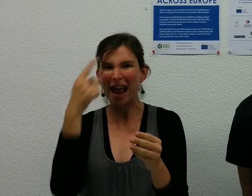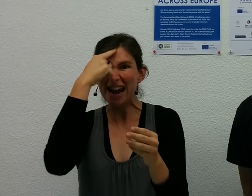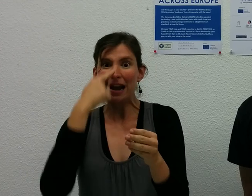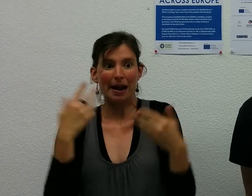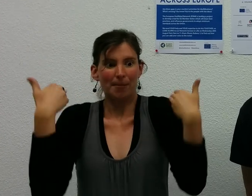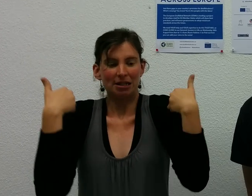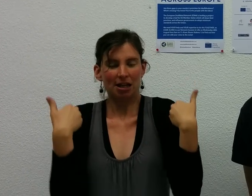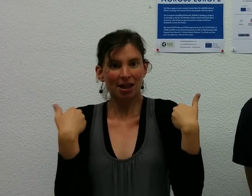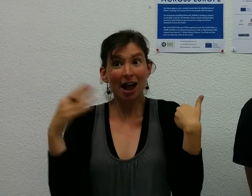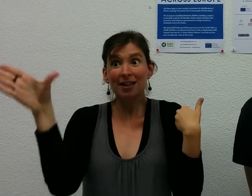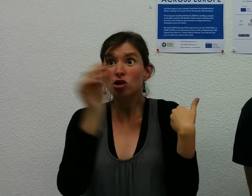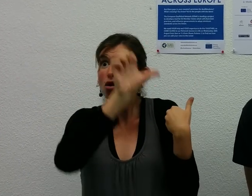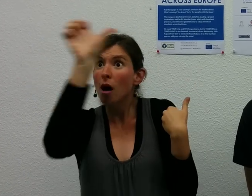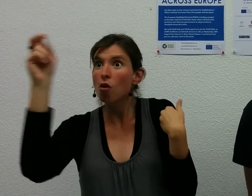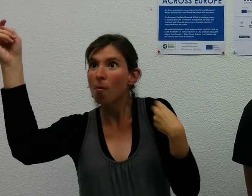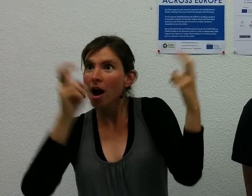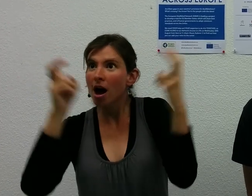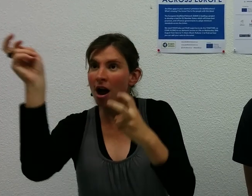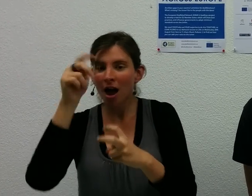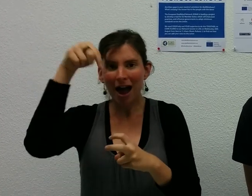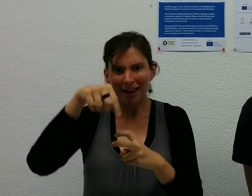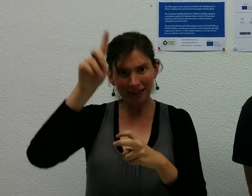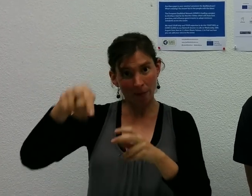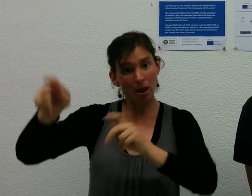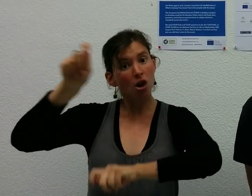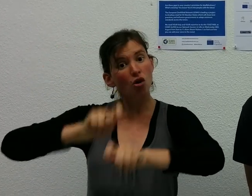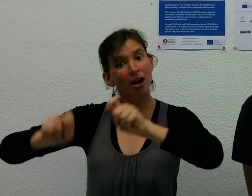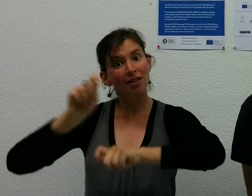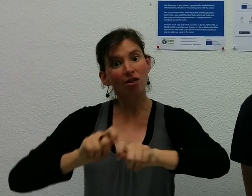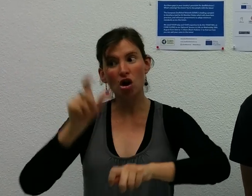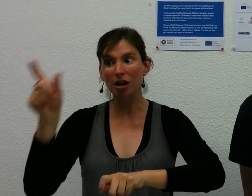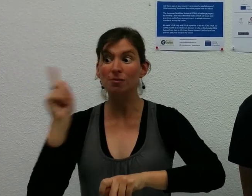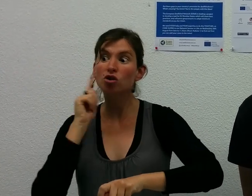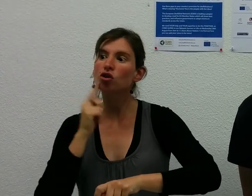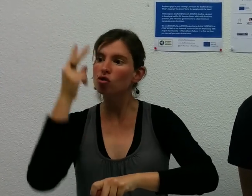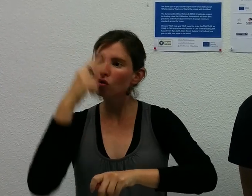and of all the deafblindness organizations which have participated will attend the event.